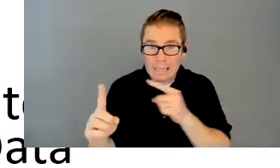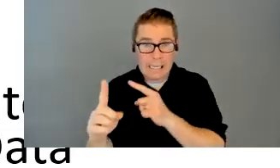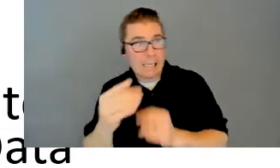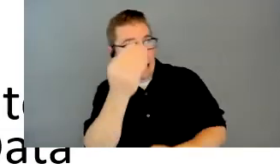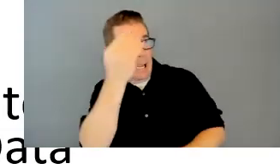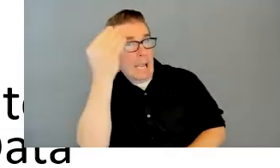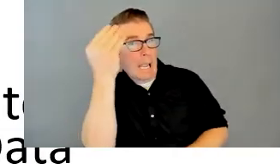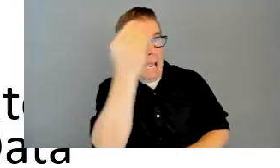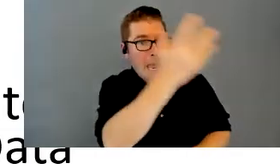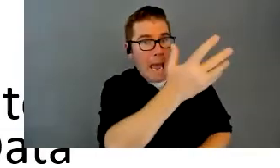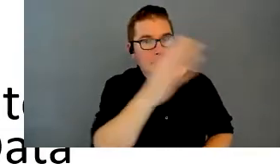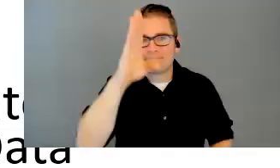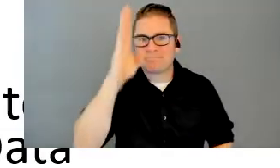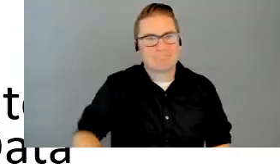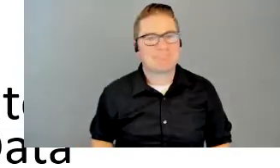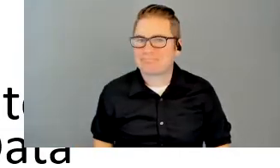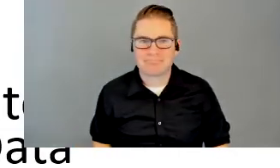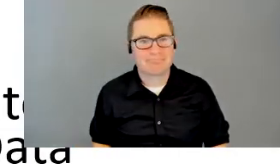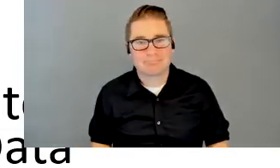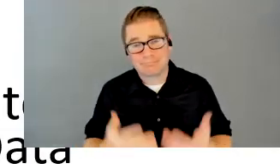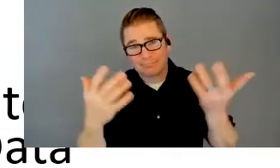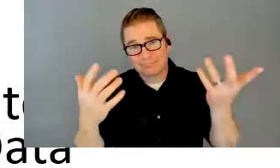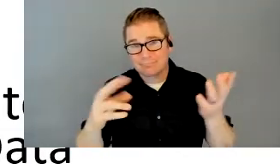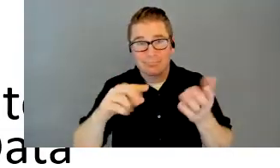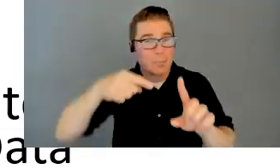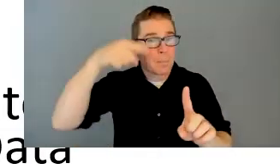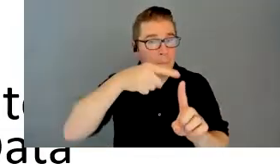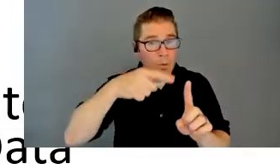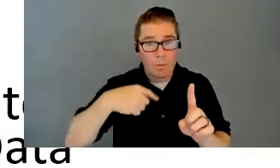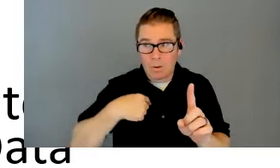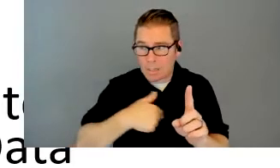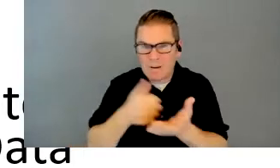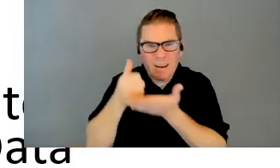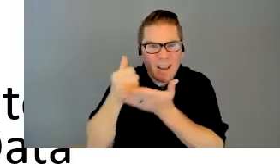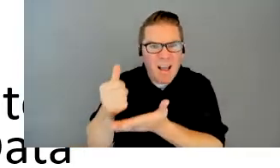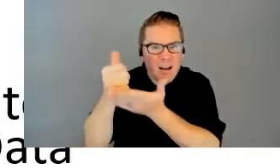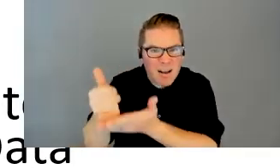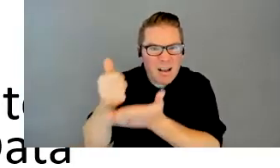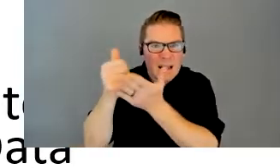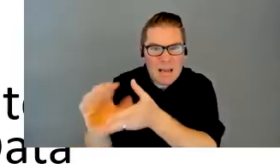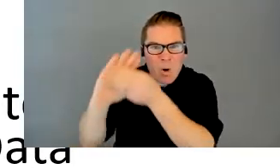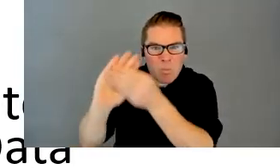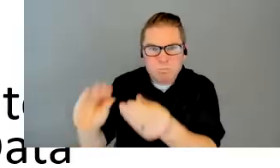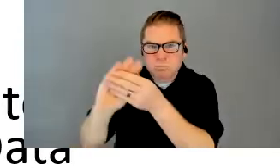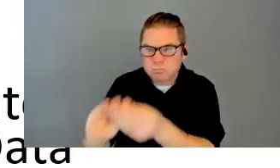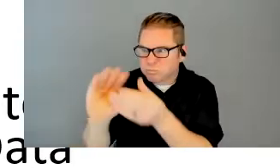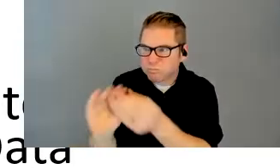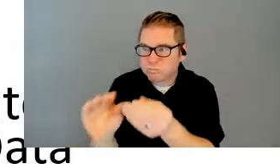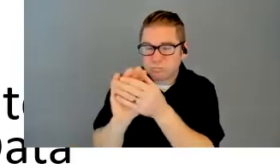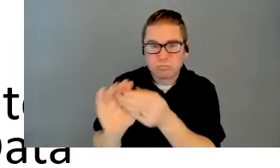So we don't know the impact that we have. So at Edward, you don't know the impact that you have. You keep reaching out to that student.